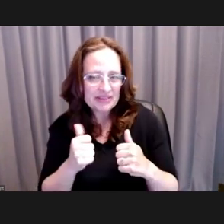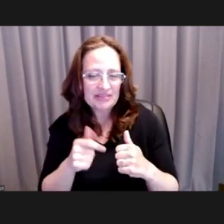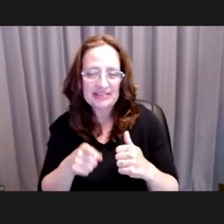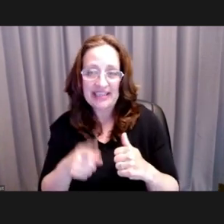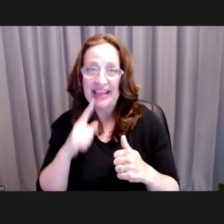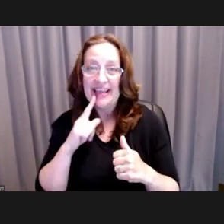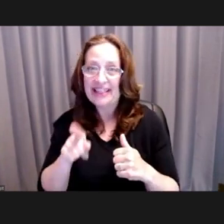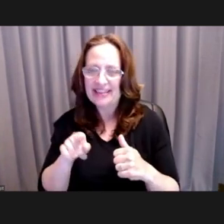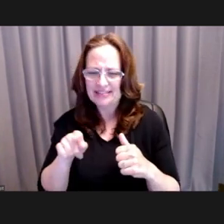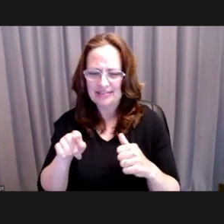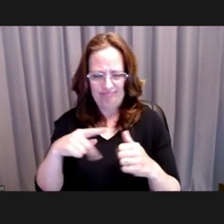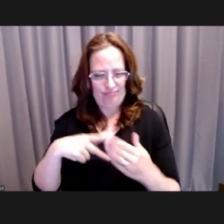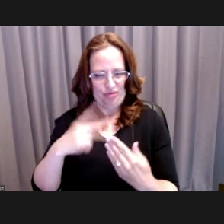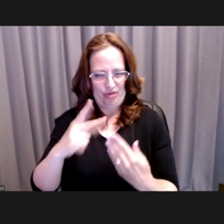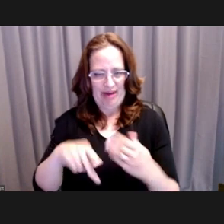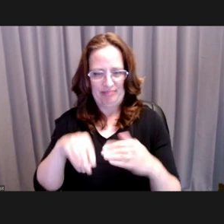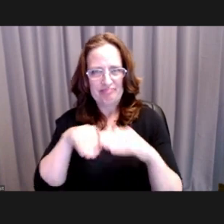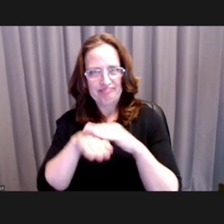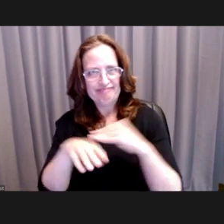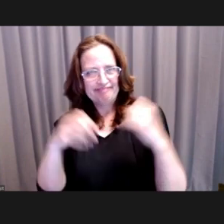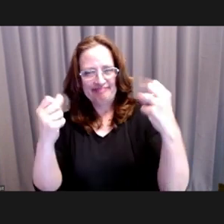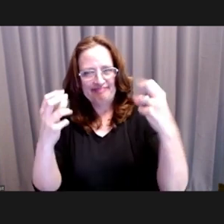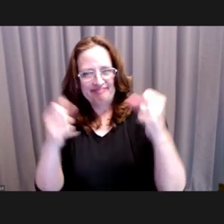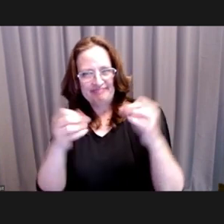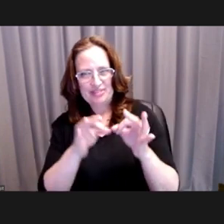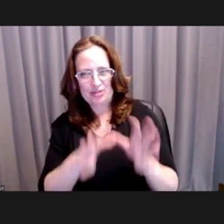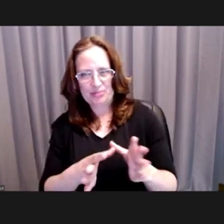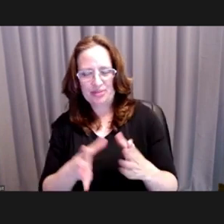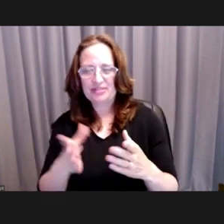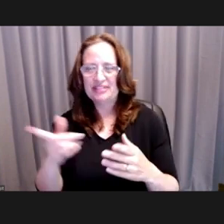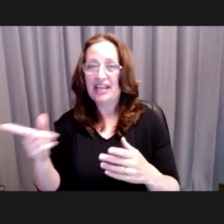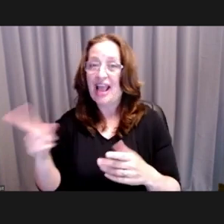interpreters and realtime captioning, brought to you by a live captioner.